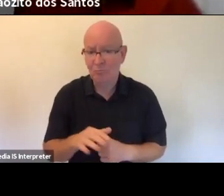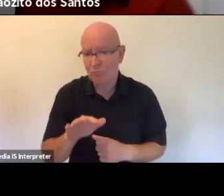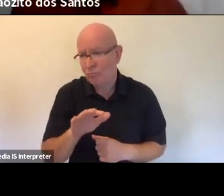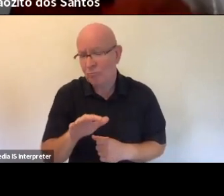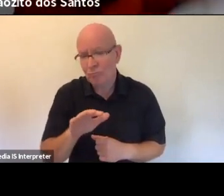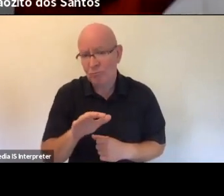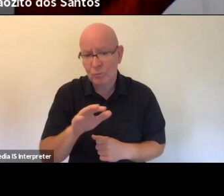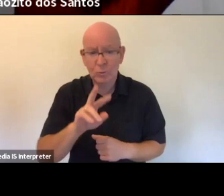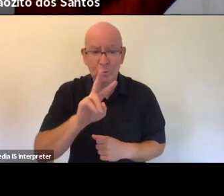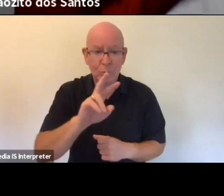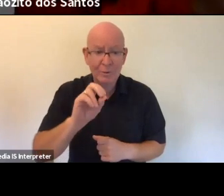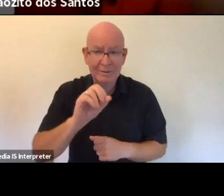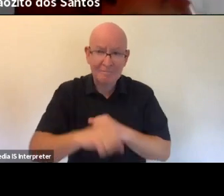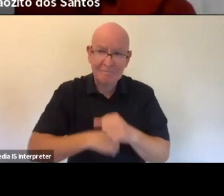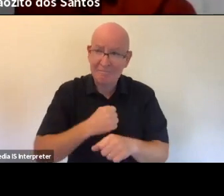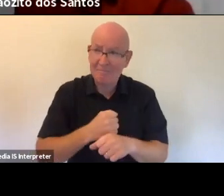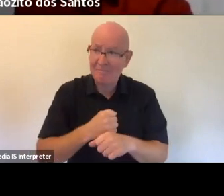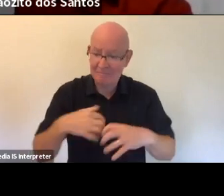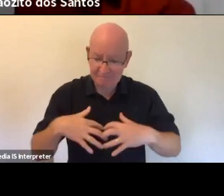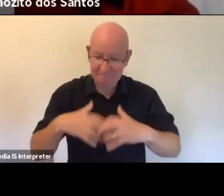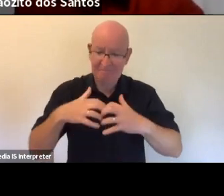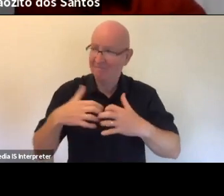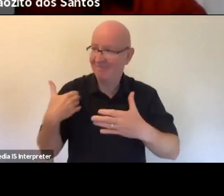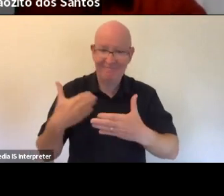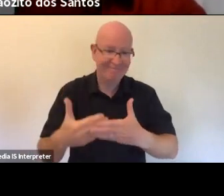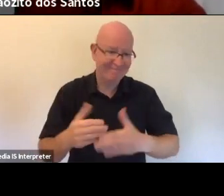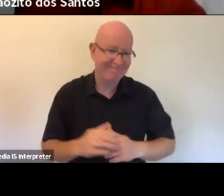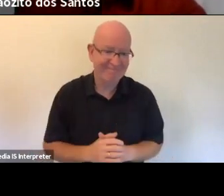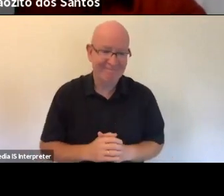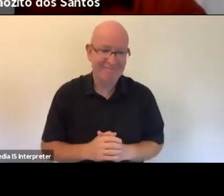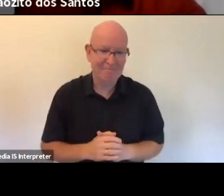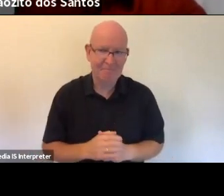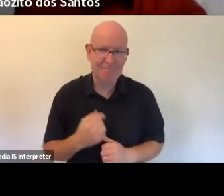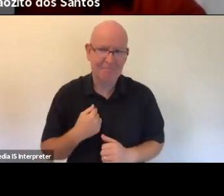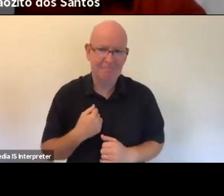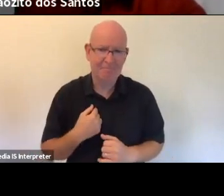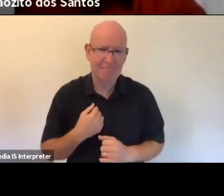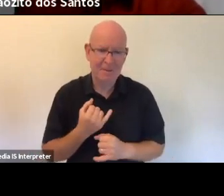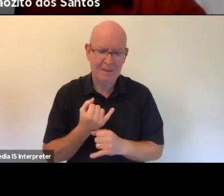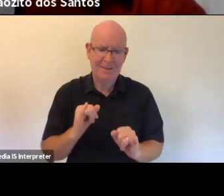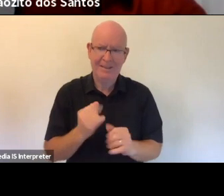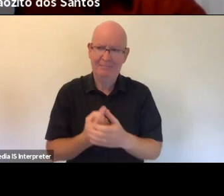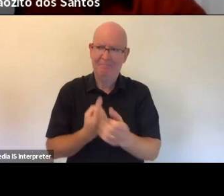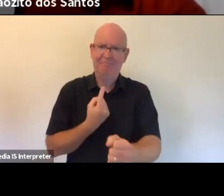So people with disabilities in Timor Leste is about… based on the census 2015…